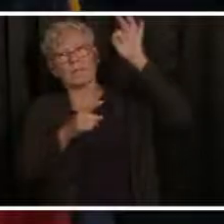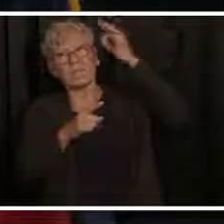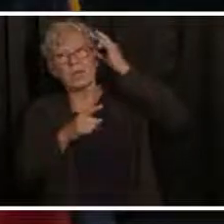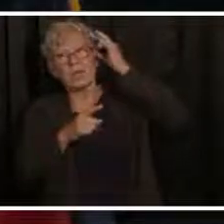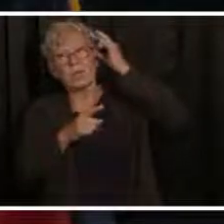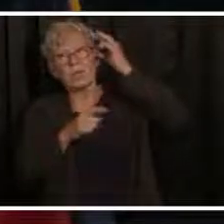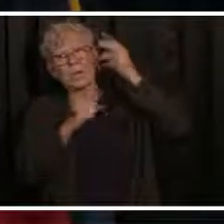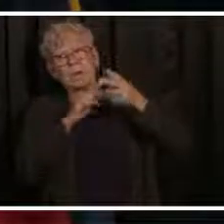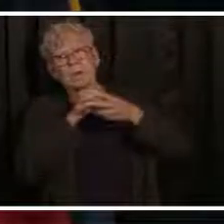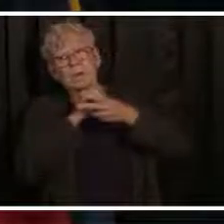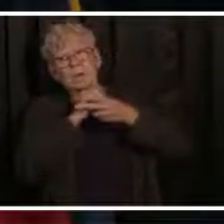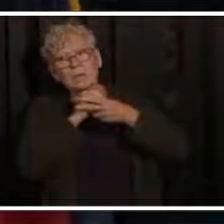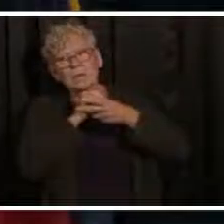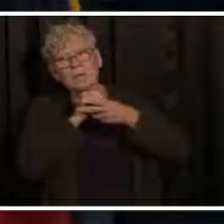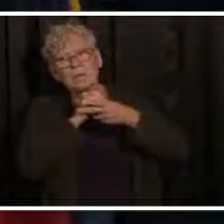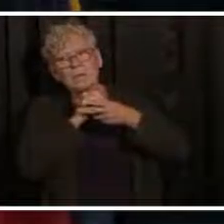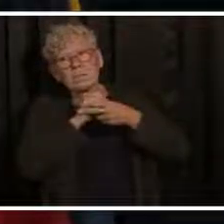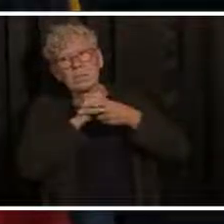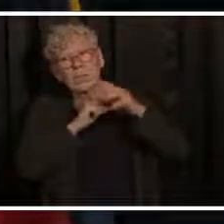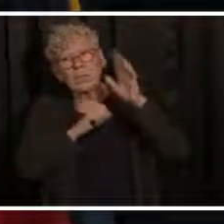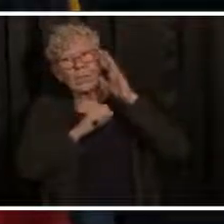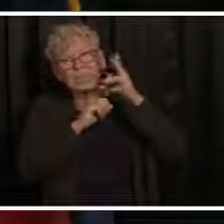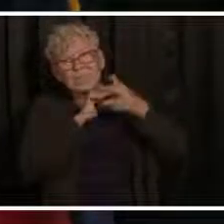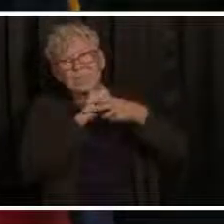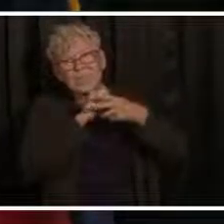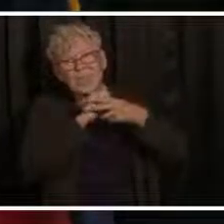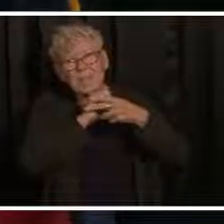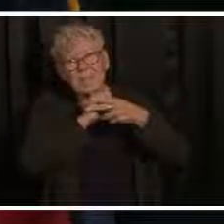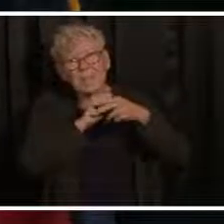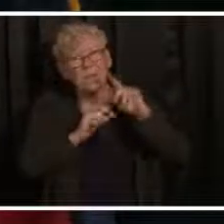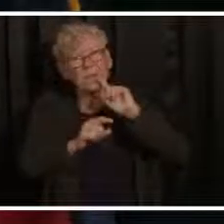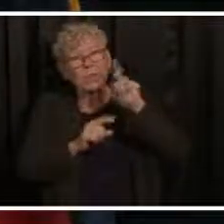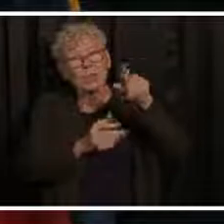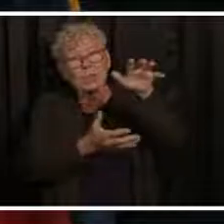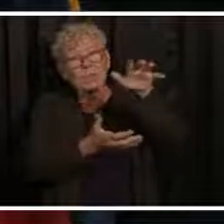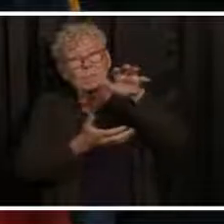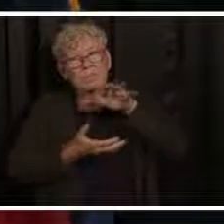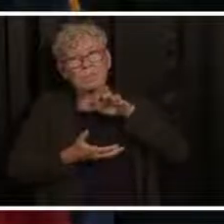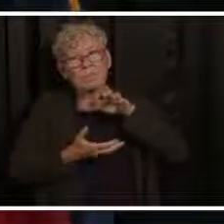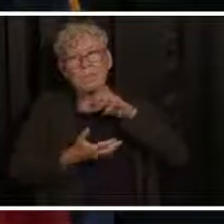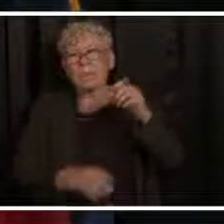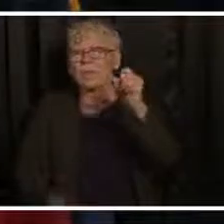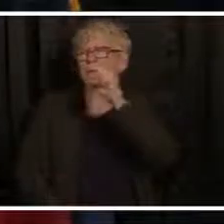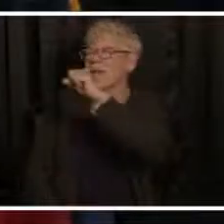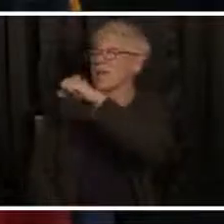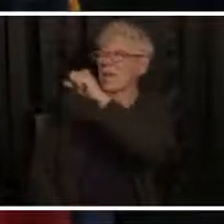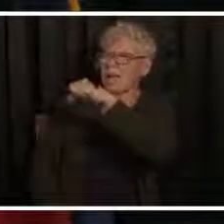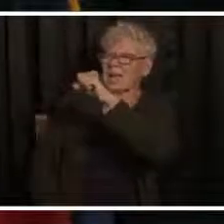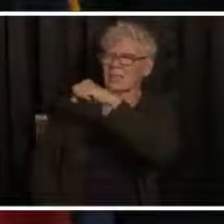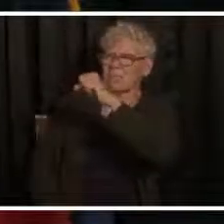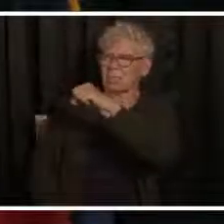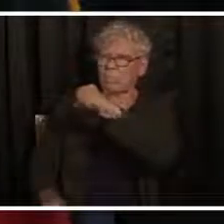the federal supply when you need it? That's correct. We we can request more Pfizer made into a slightly lesser extent.